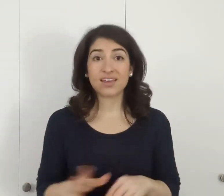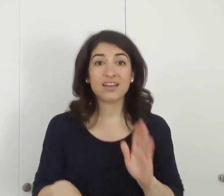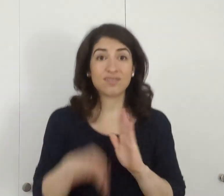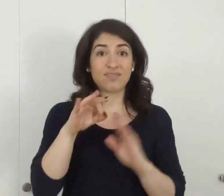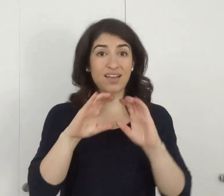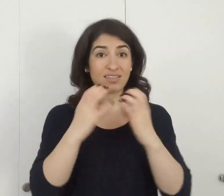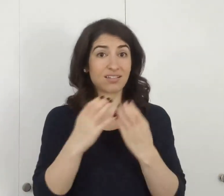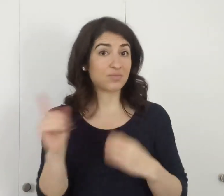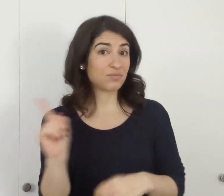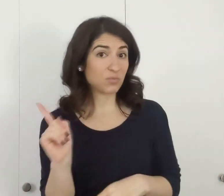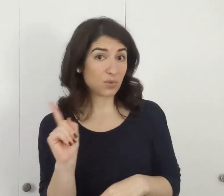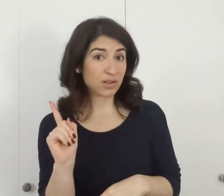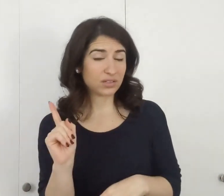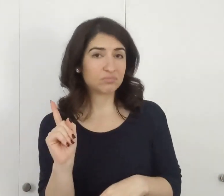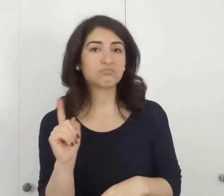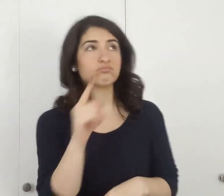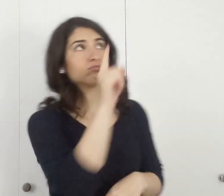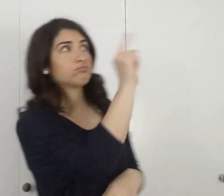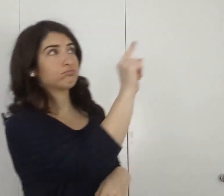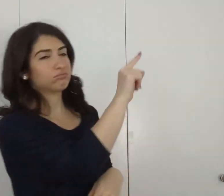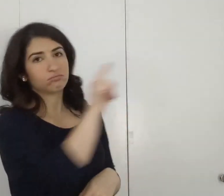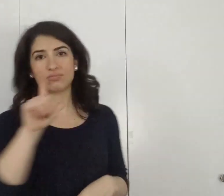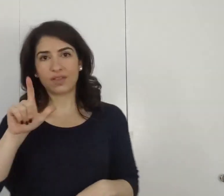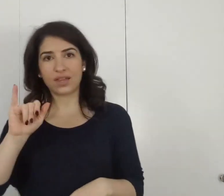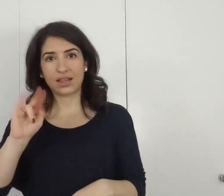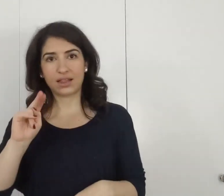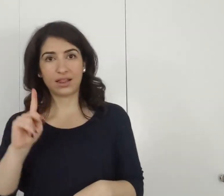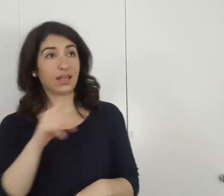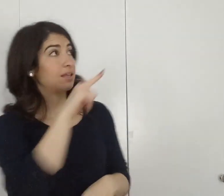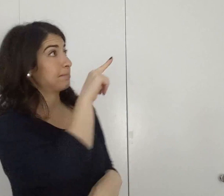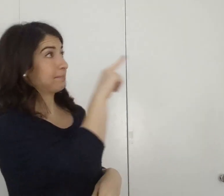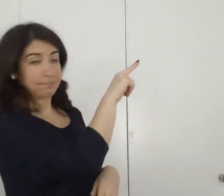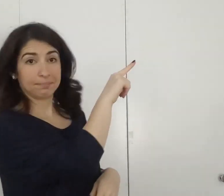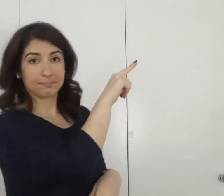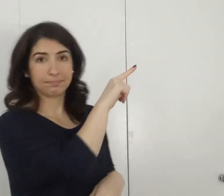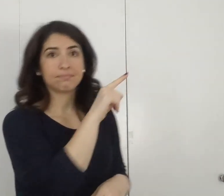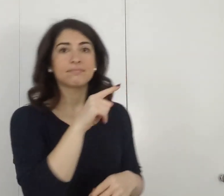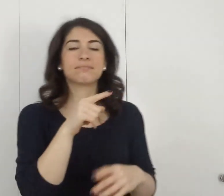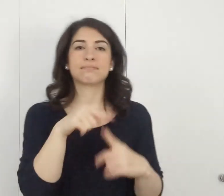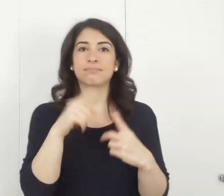And you can find the class where? There's a link up in the corner!